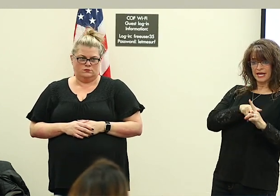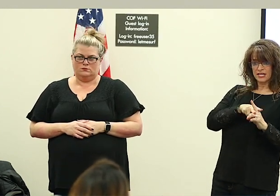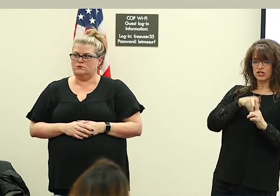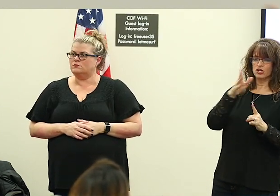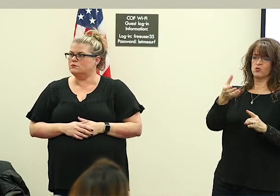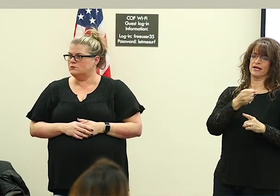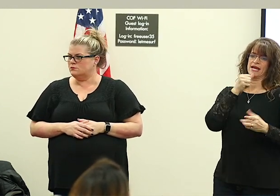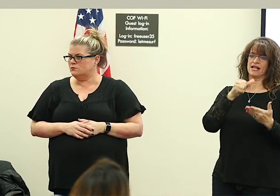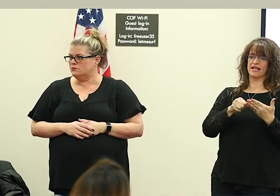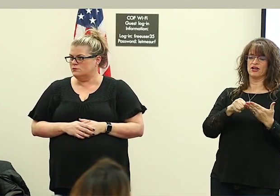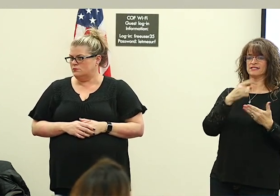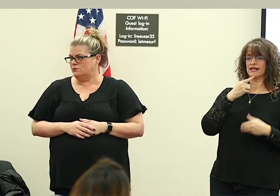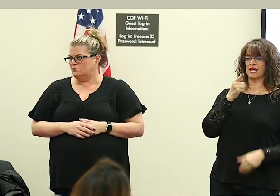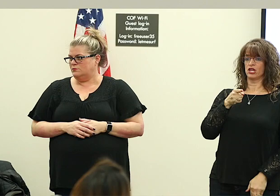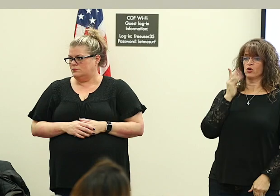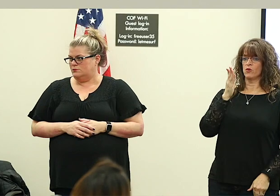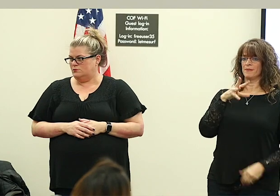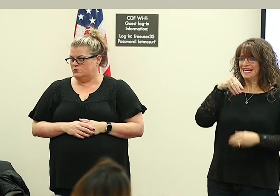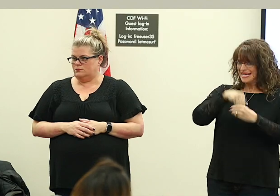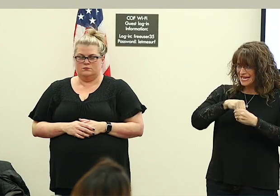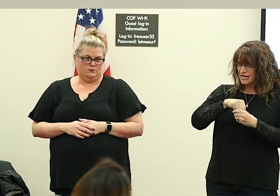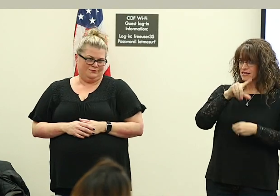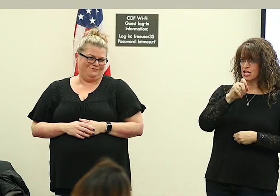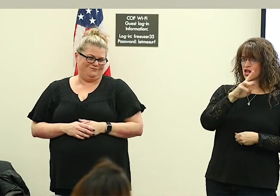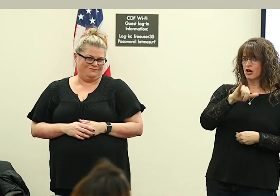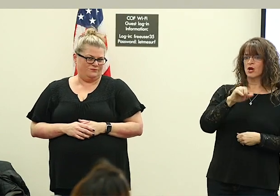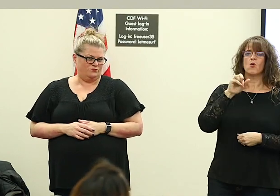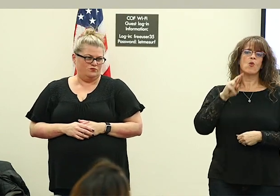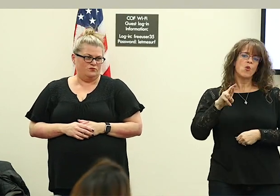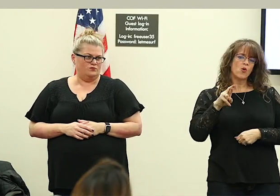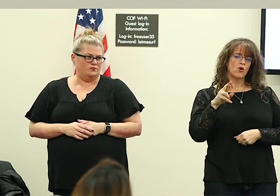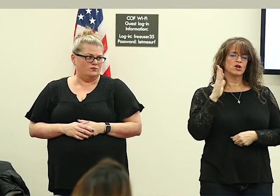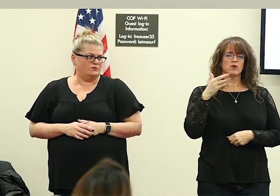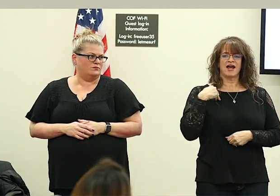that you will be in the lottery, or that you did not qualify to be in the lottery.